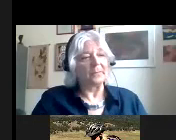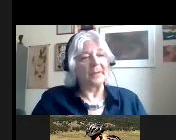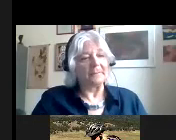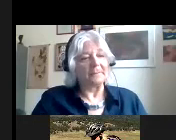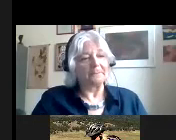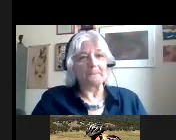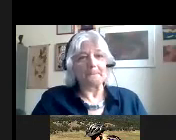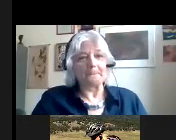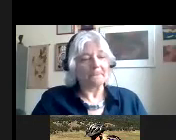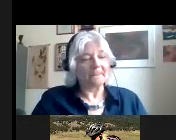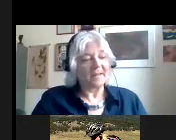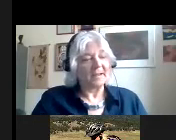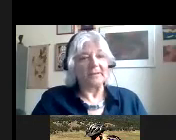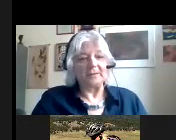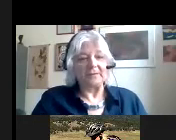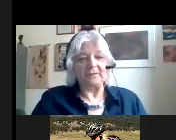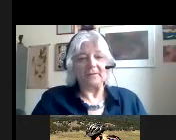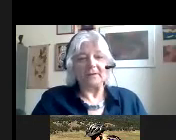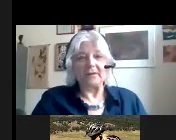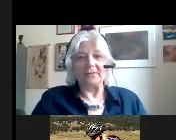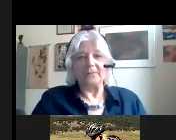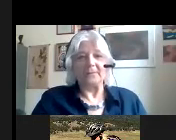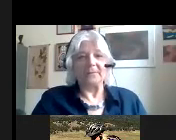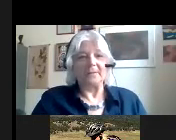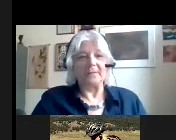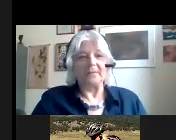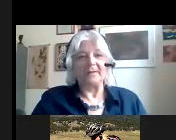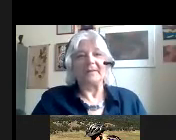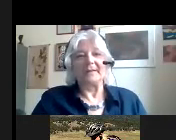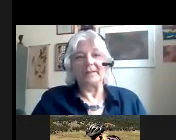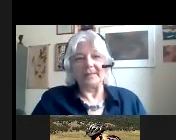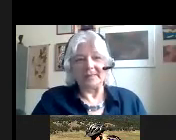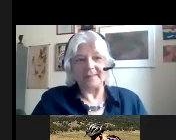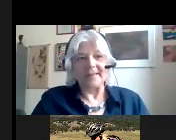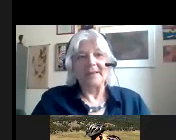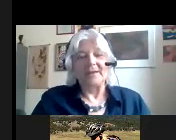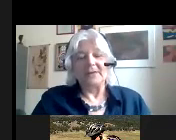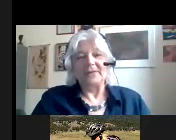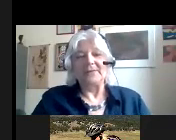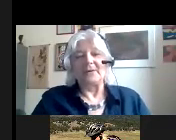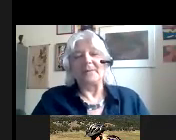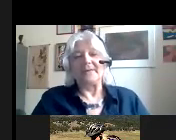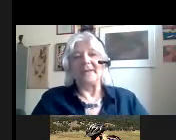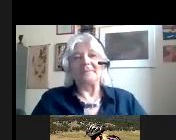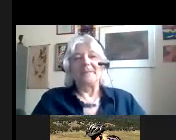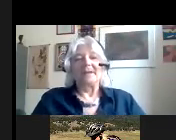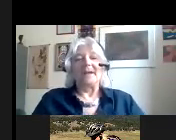little bit is I guess, sorry about that.